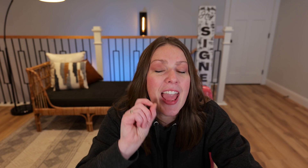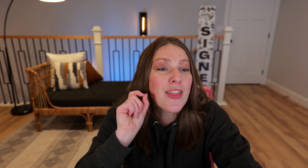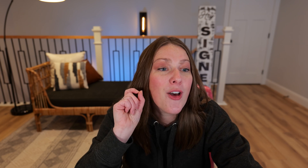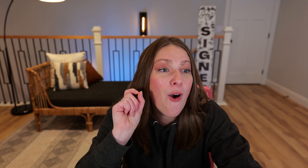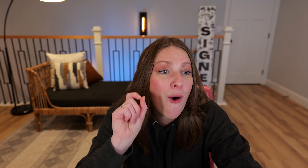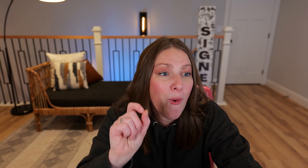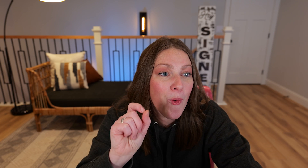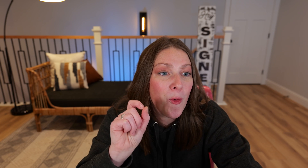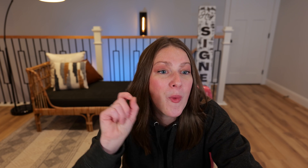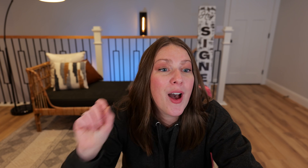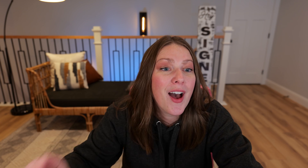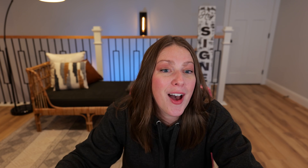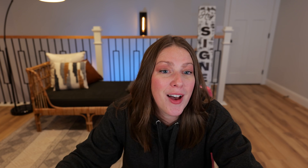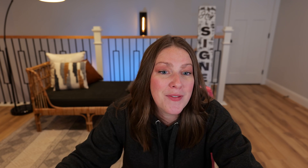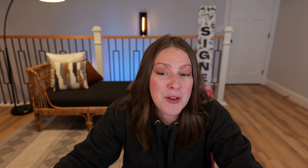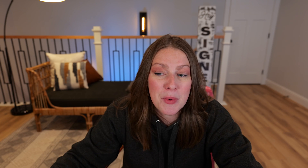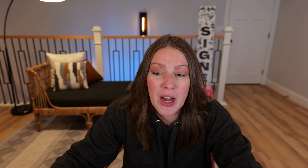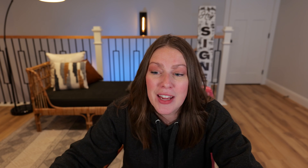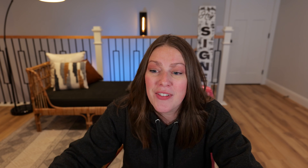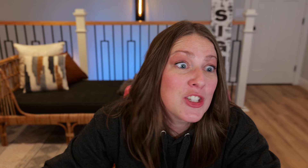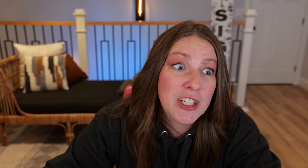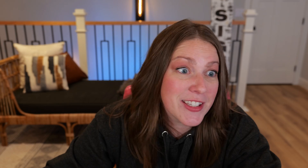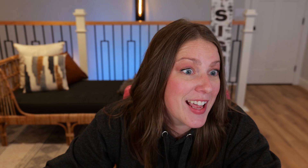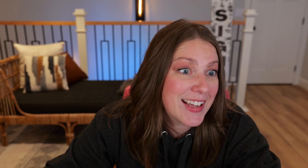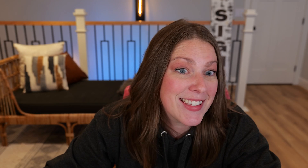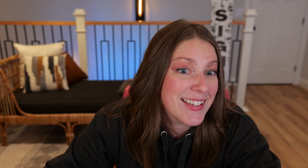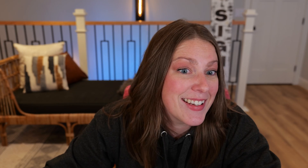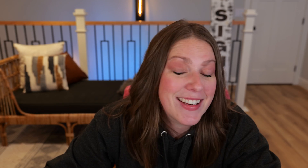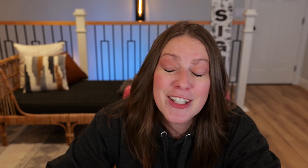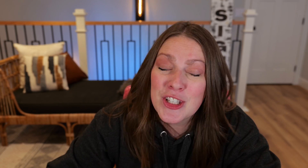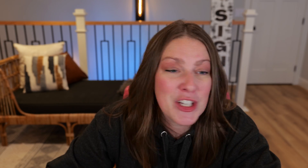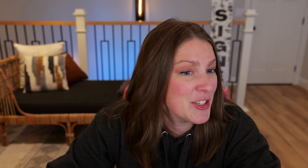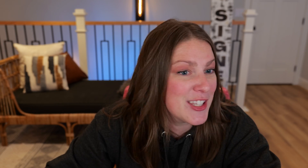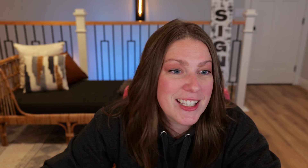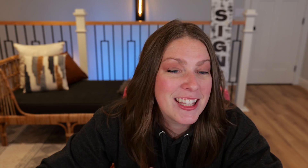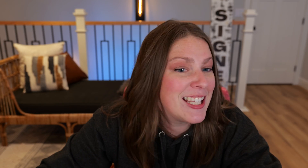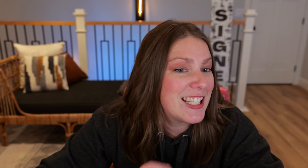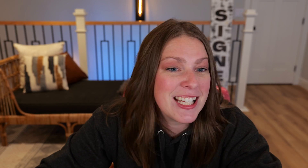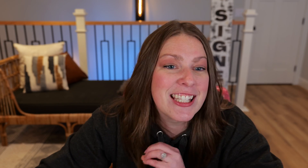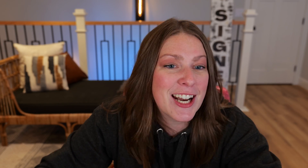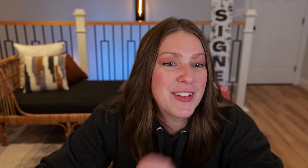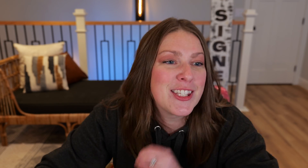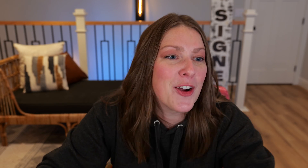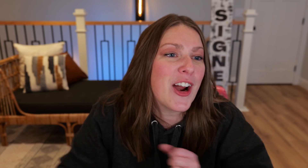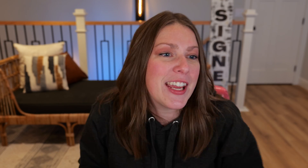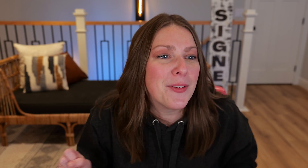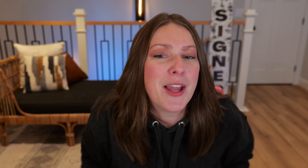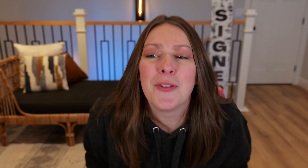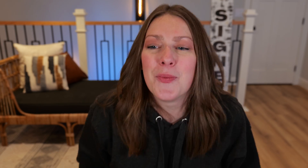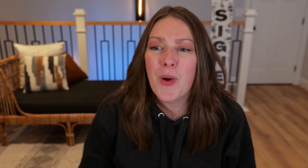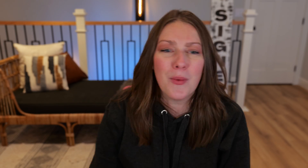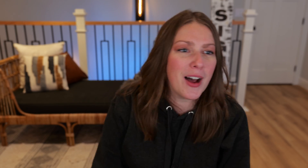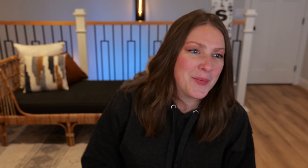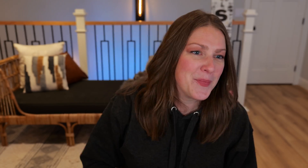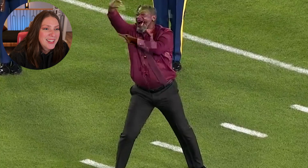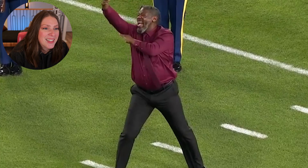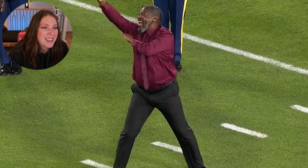and the home of the brave. Chills, guys. Chills. This is going to be so great. Here we go. WAWA